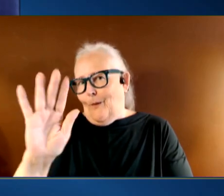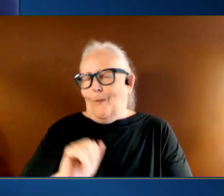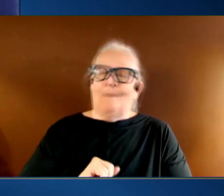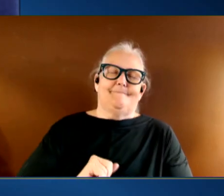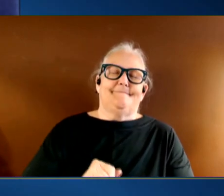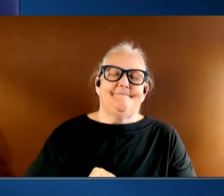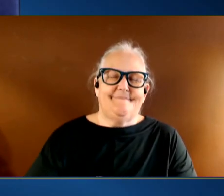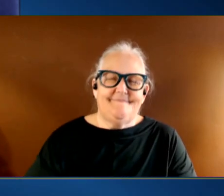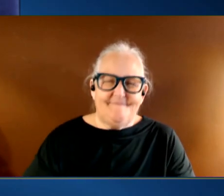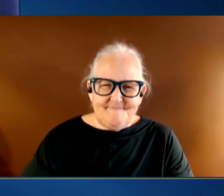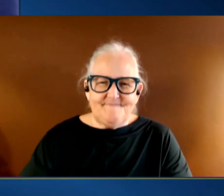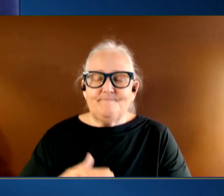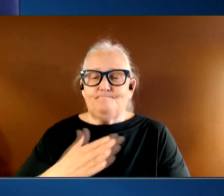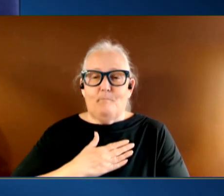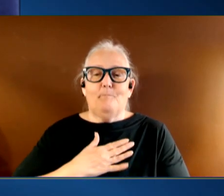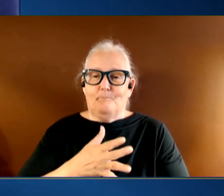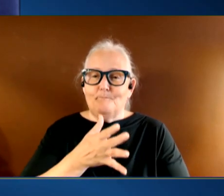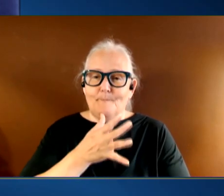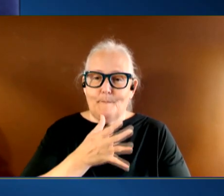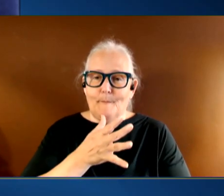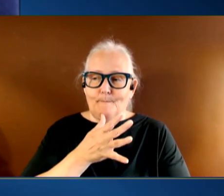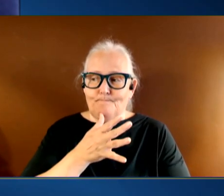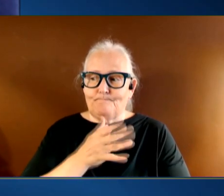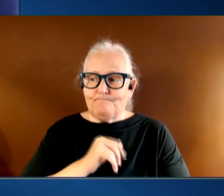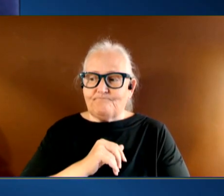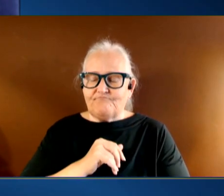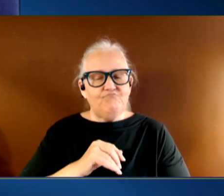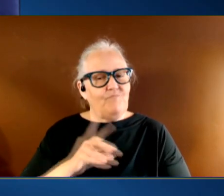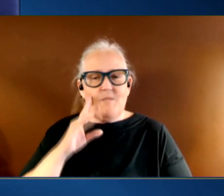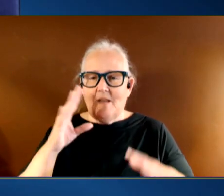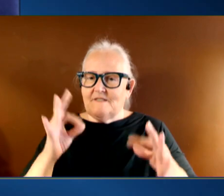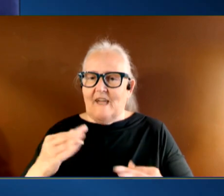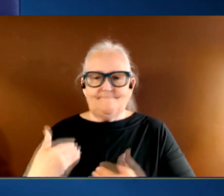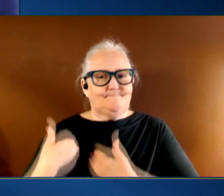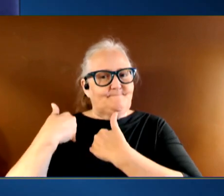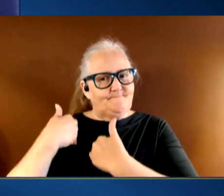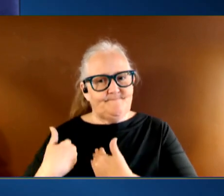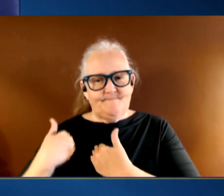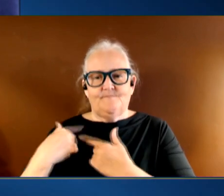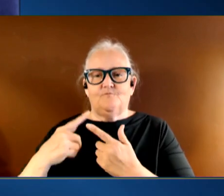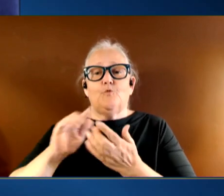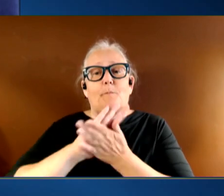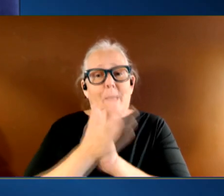My mom took it upon herself to be a nurse to learn everything about sickle cell disease